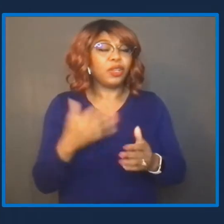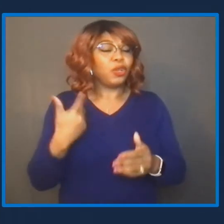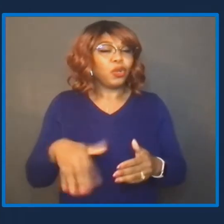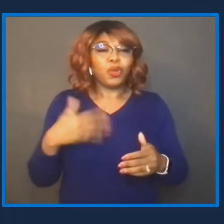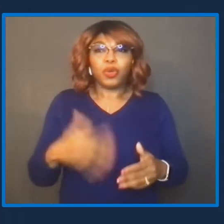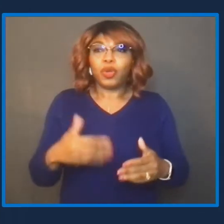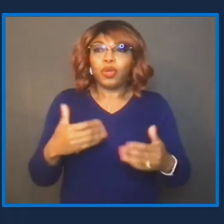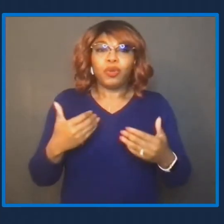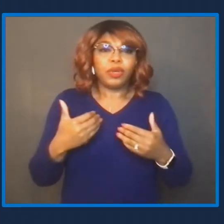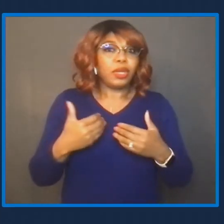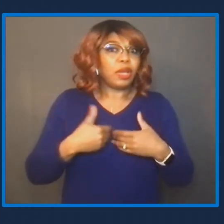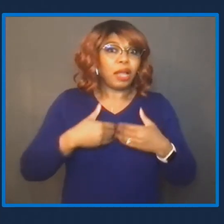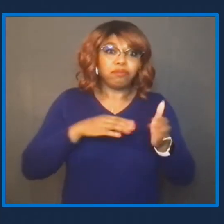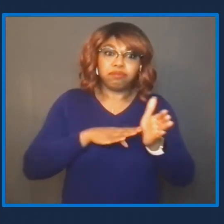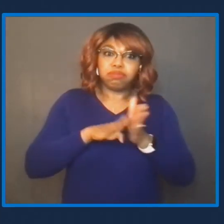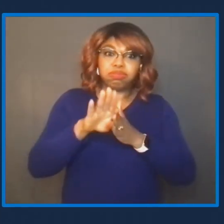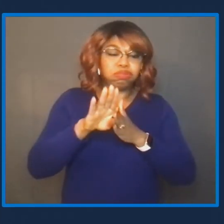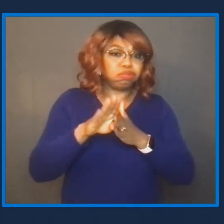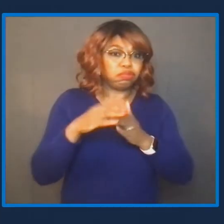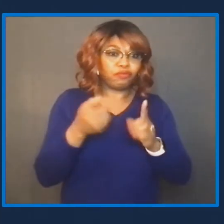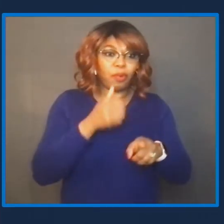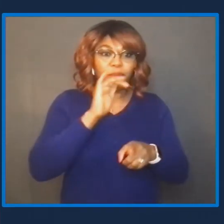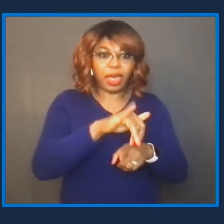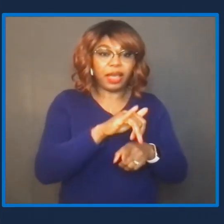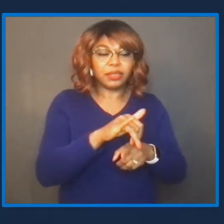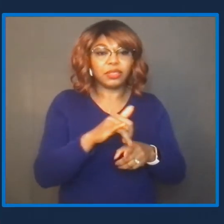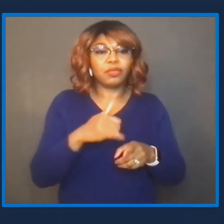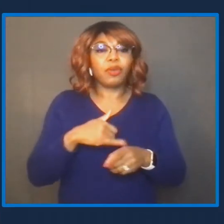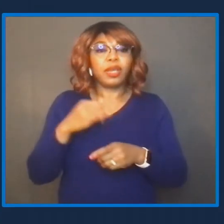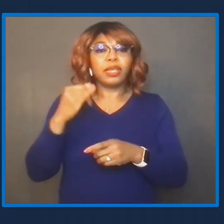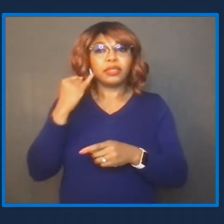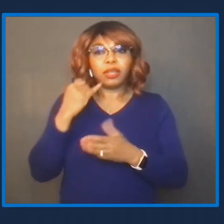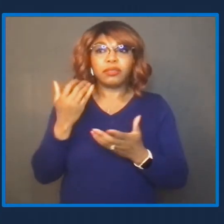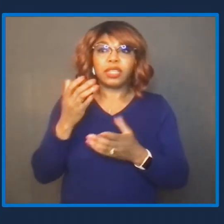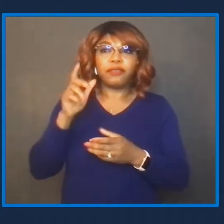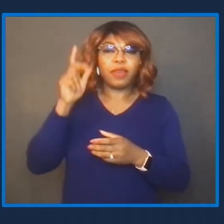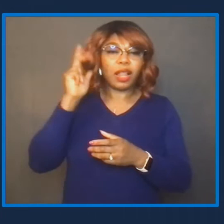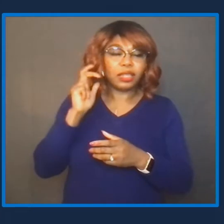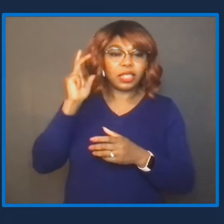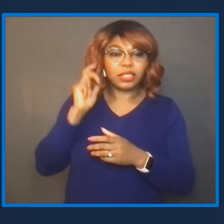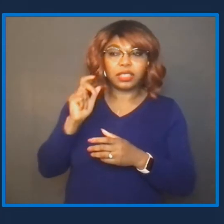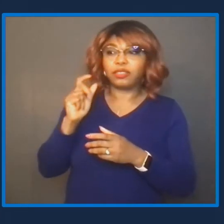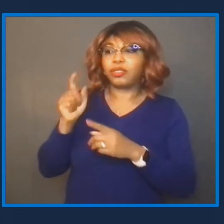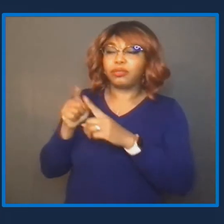off the back of that. So I think if I listen to Carla Qualtrough in Canada, Anant in India,